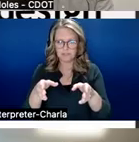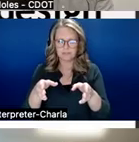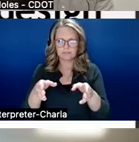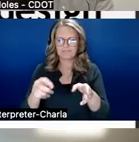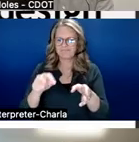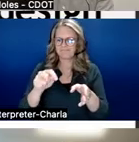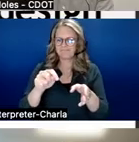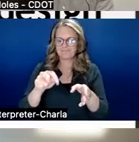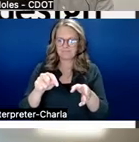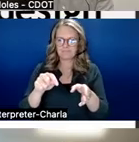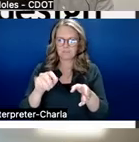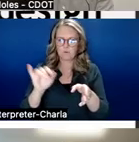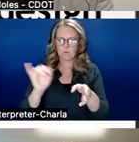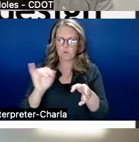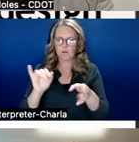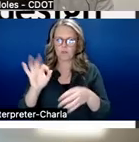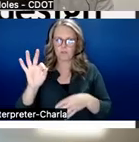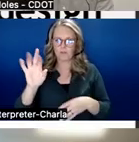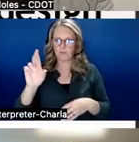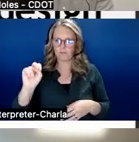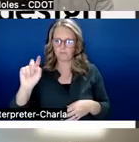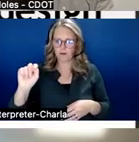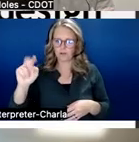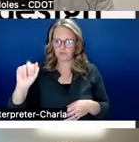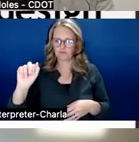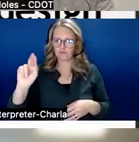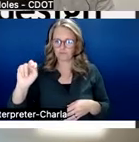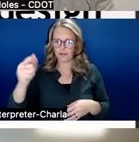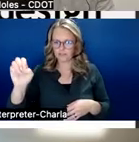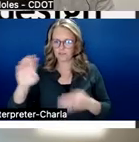the front range community college campus is just west of Federal Boulevard.